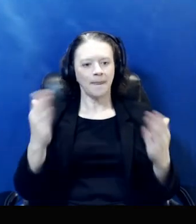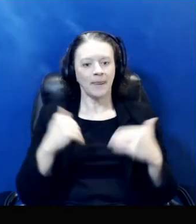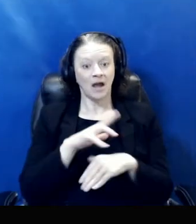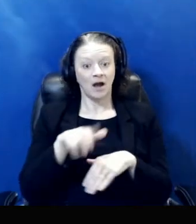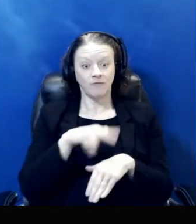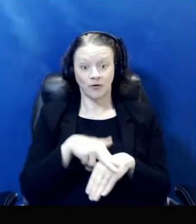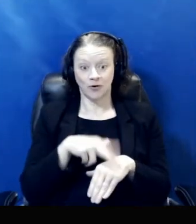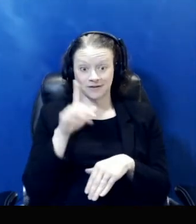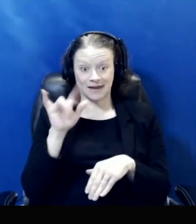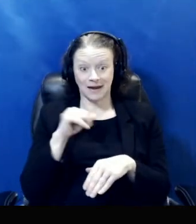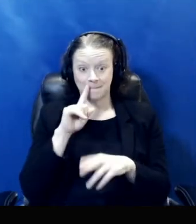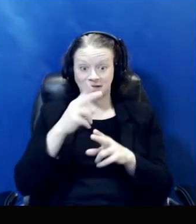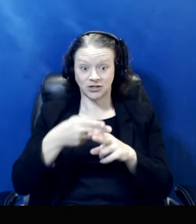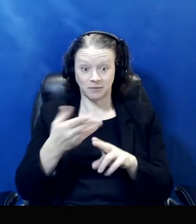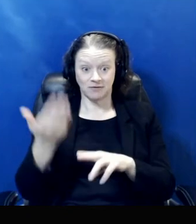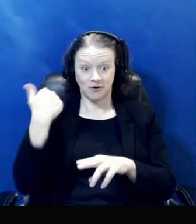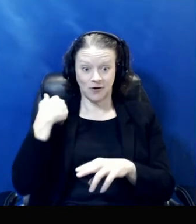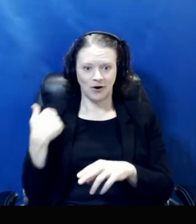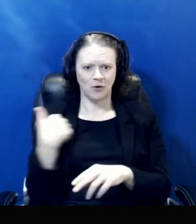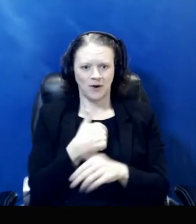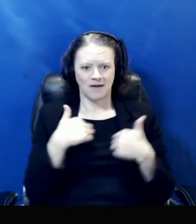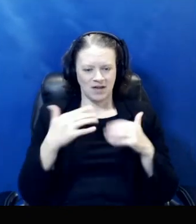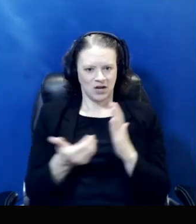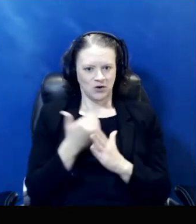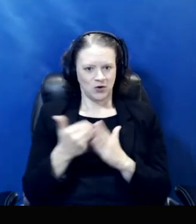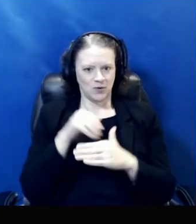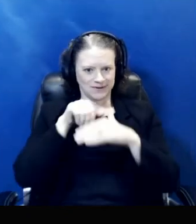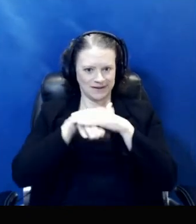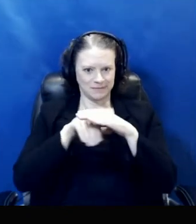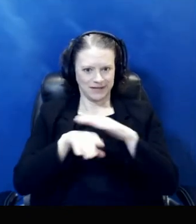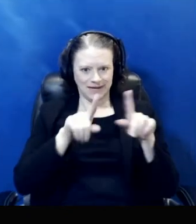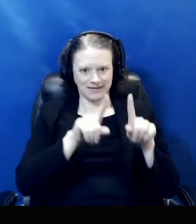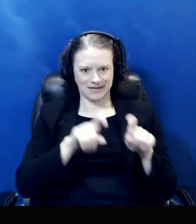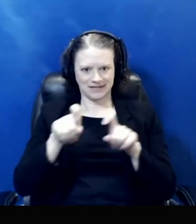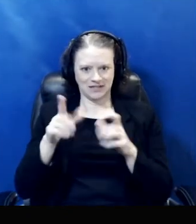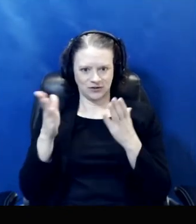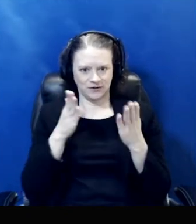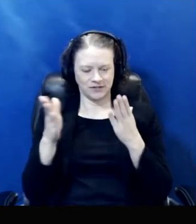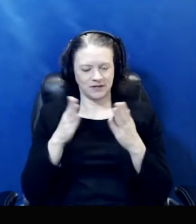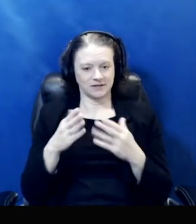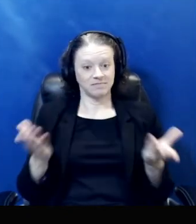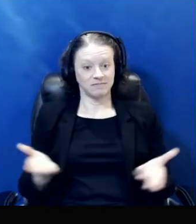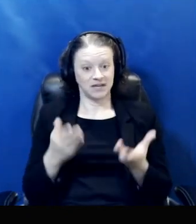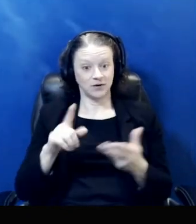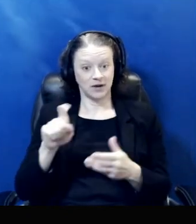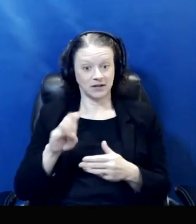there is now a new Accessibility Testing service. At Xbox, we want to make sure that gaming is for everyone,